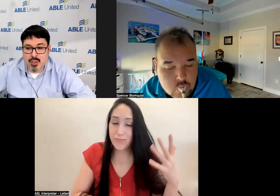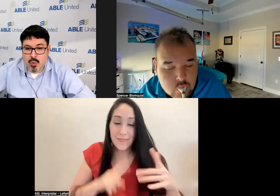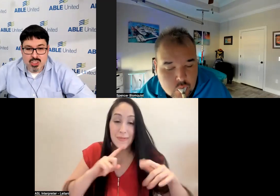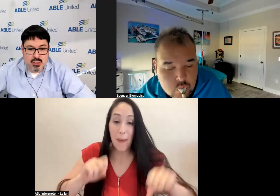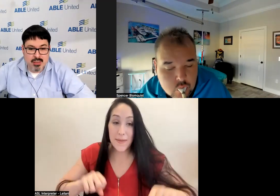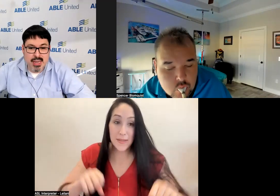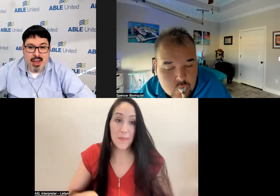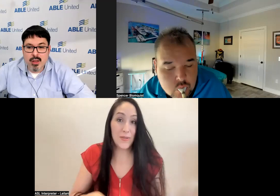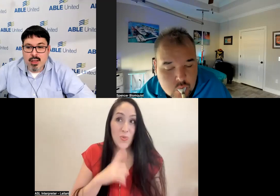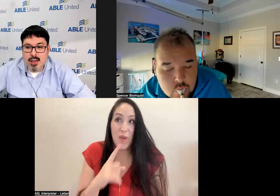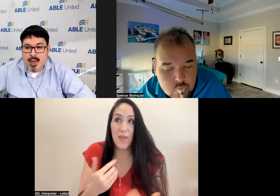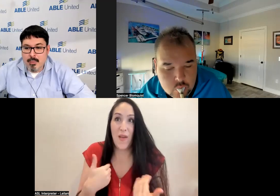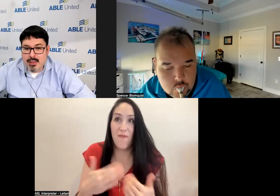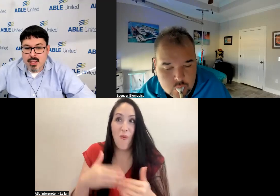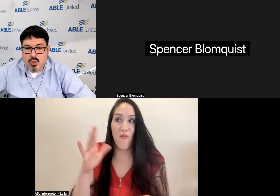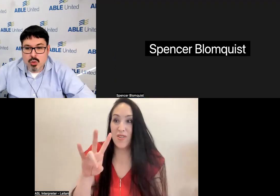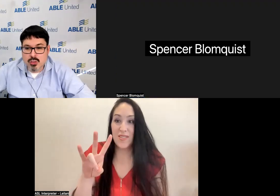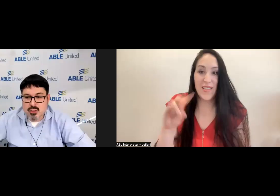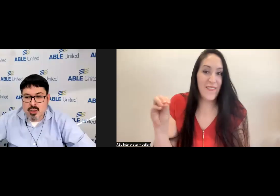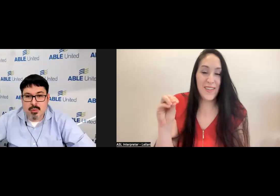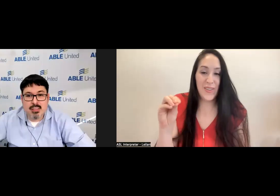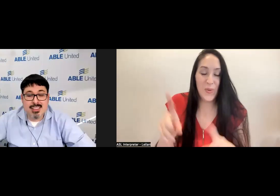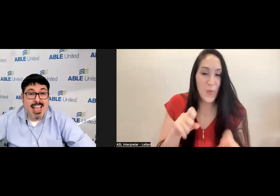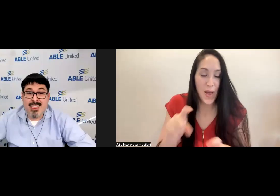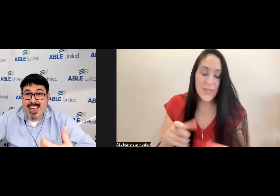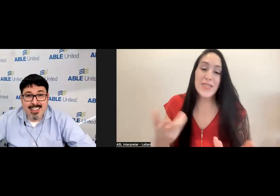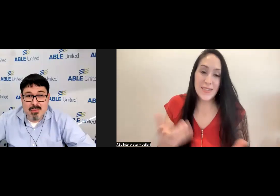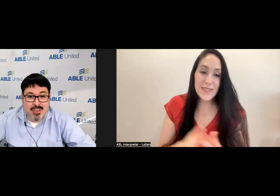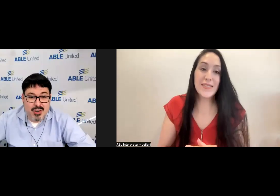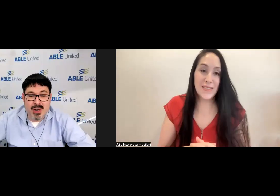11:20:32 Something questions, now and so we'll just start because it's that time of year.